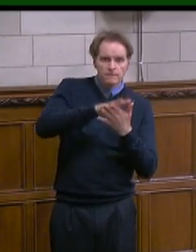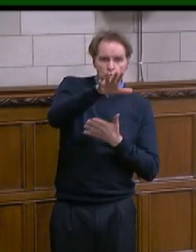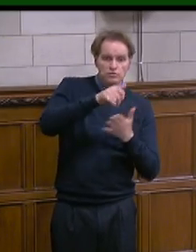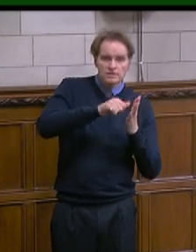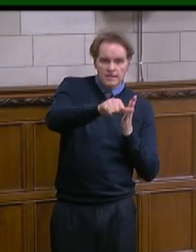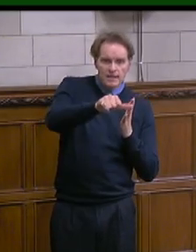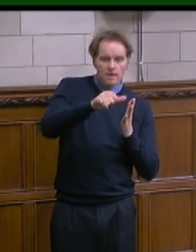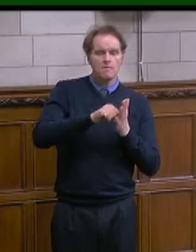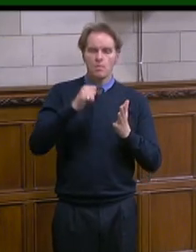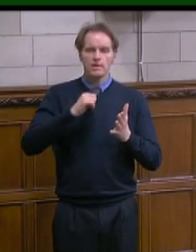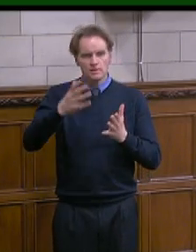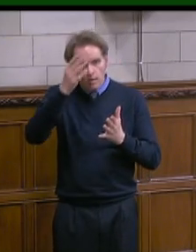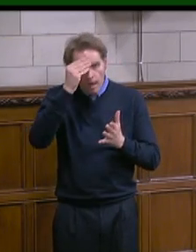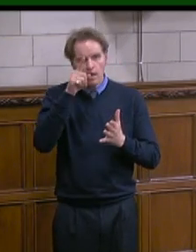how to improve services for deaf people.